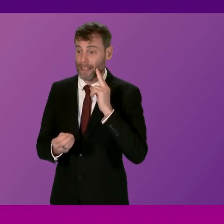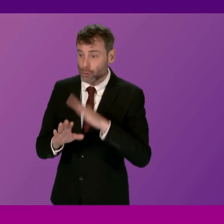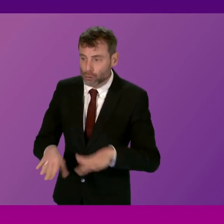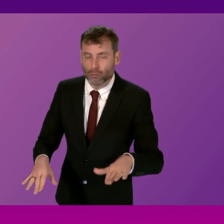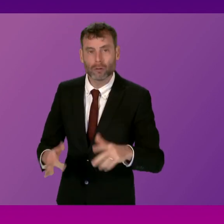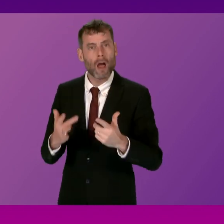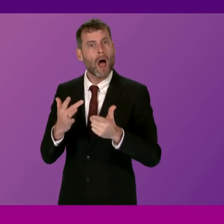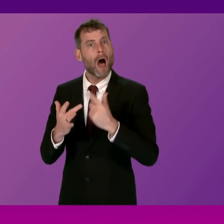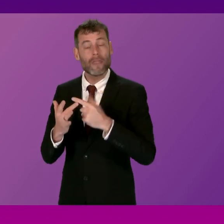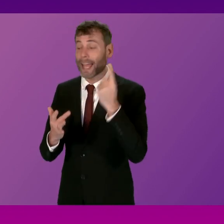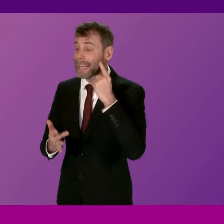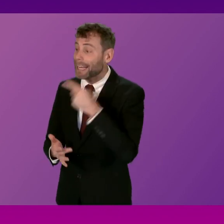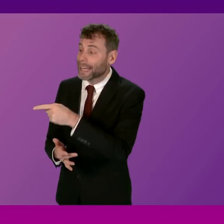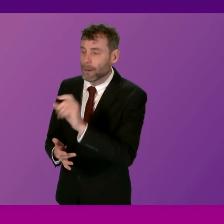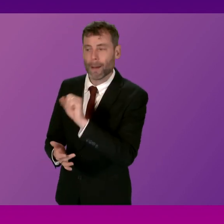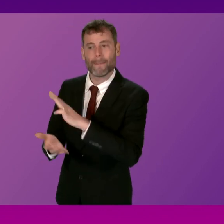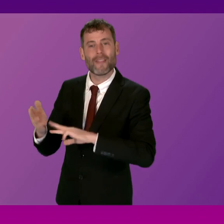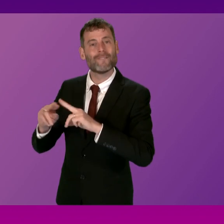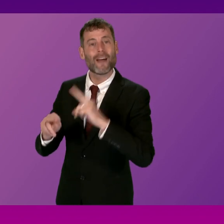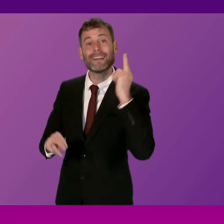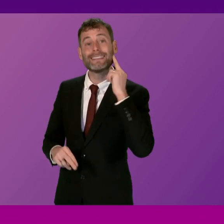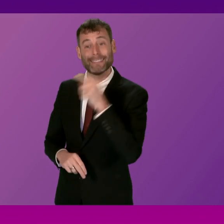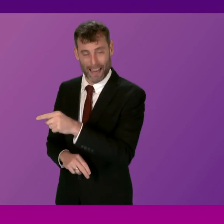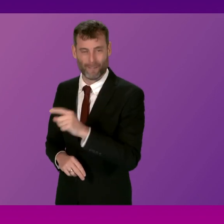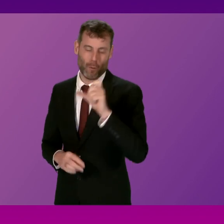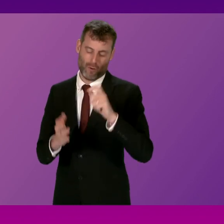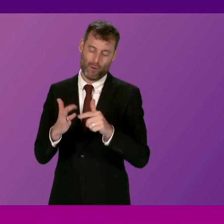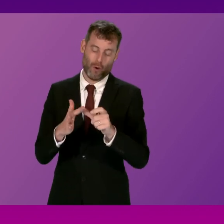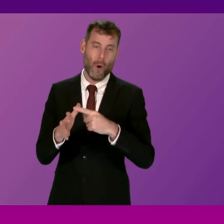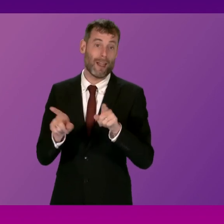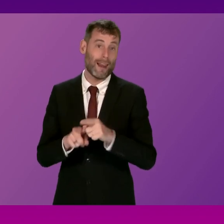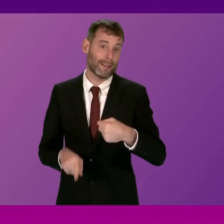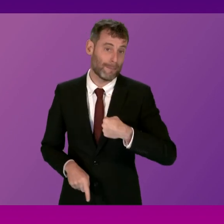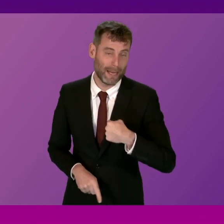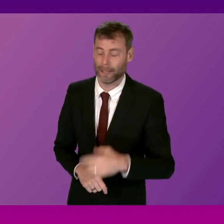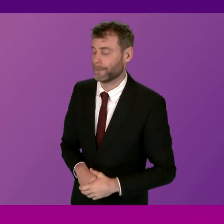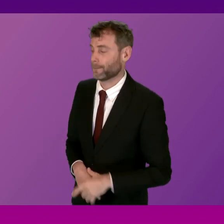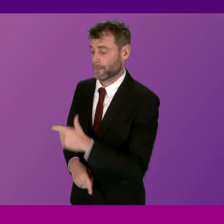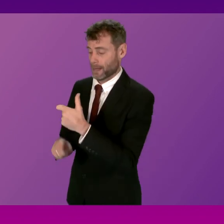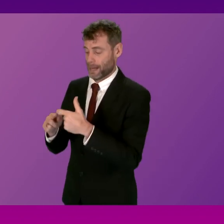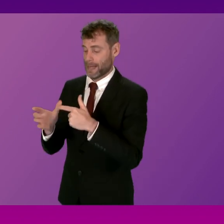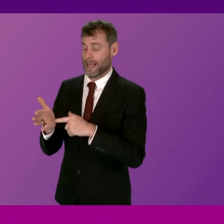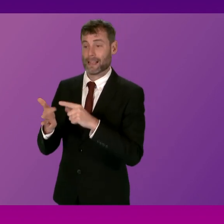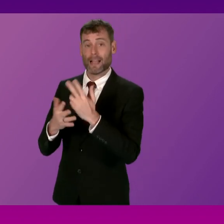I have to agree with the comments of my colleague Kate Forbes on dignity and having less patronising attitudes.